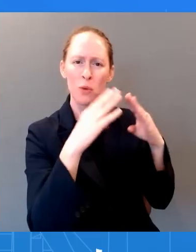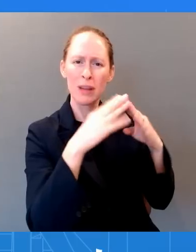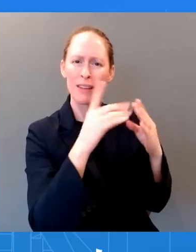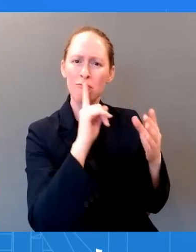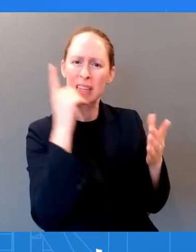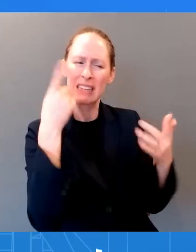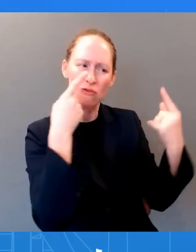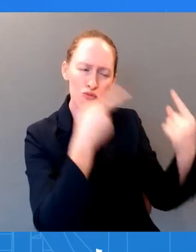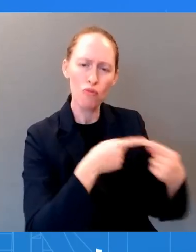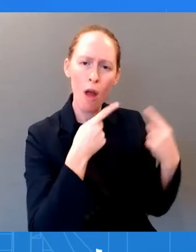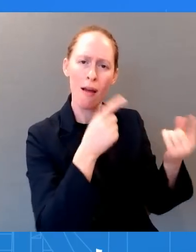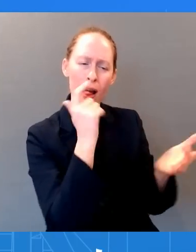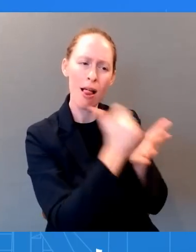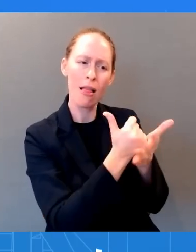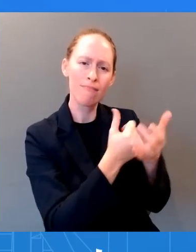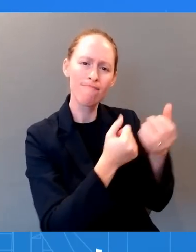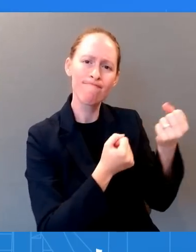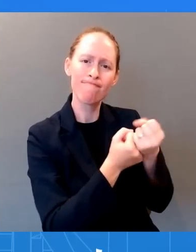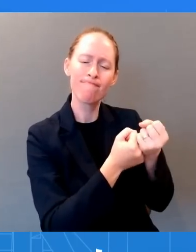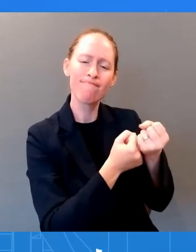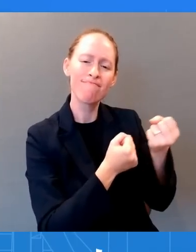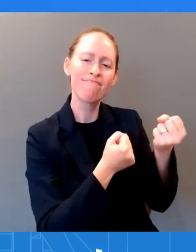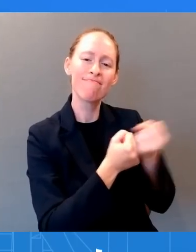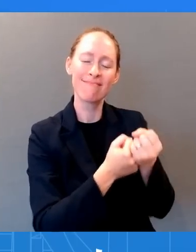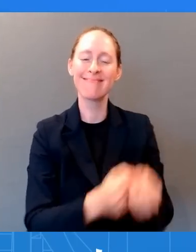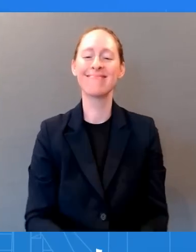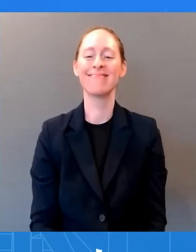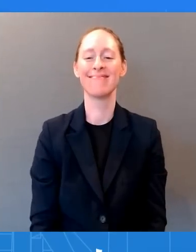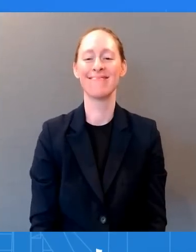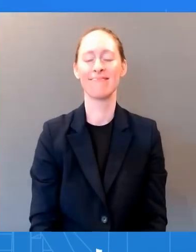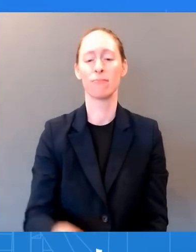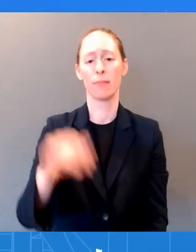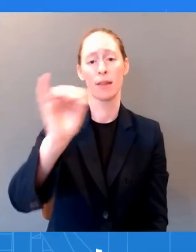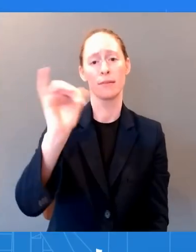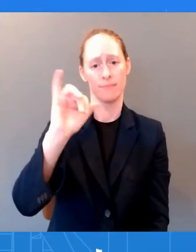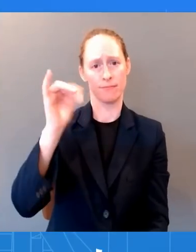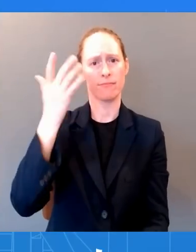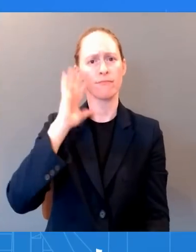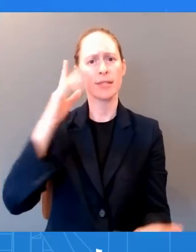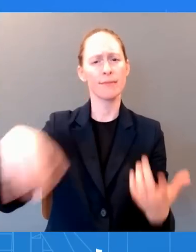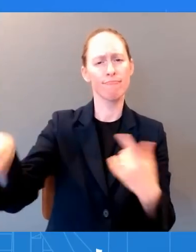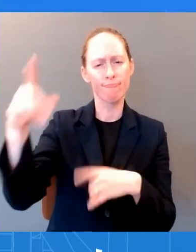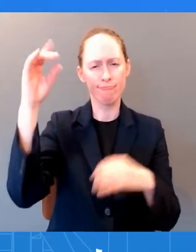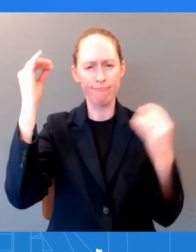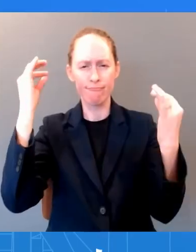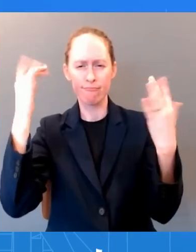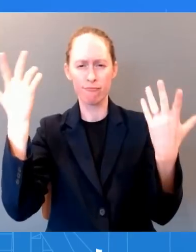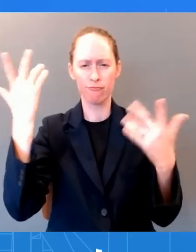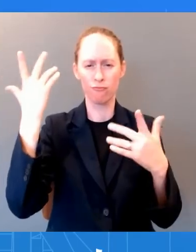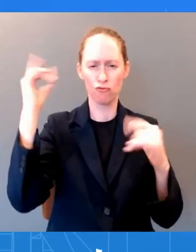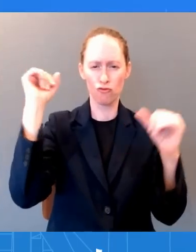that identifies actions the government will take to encourage the public and private sectors